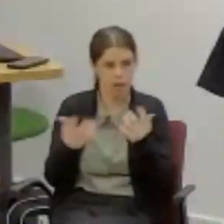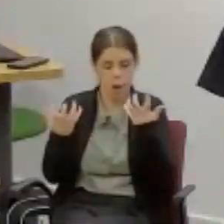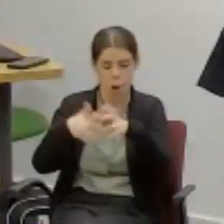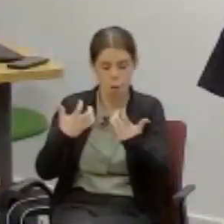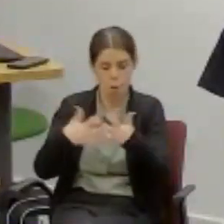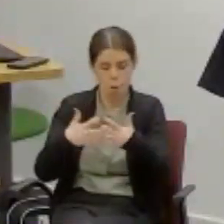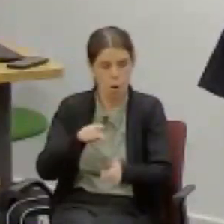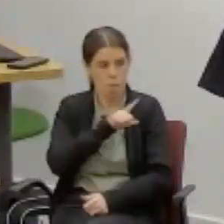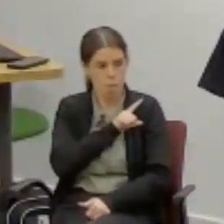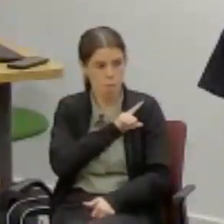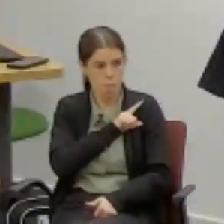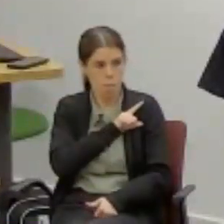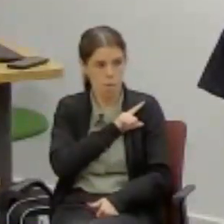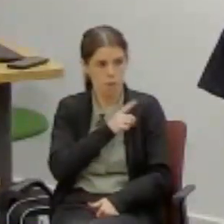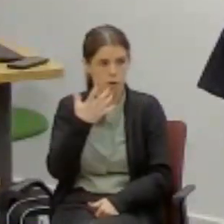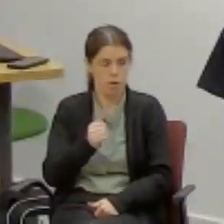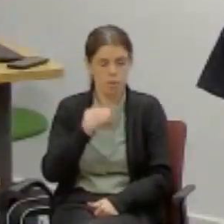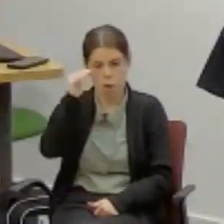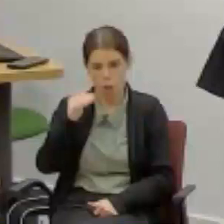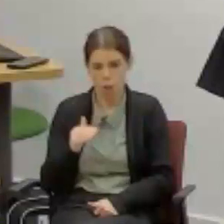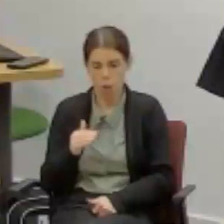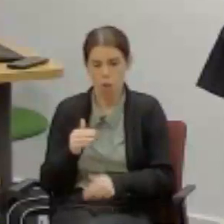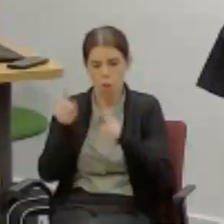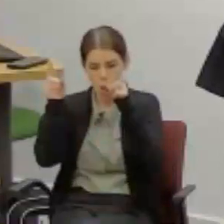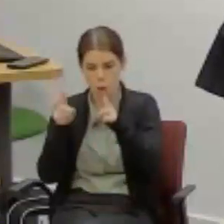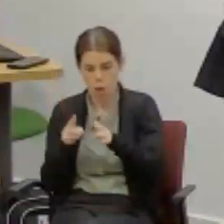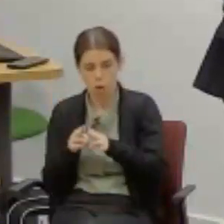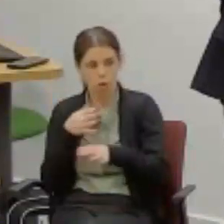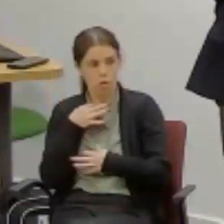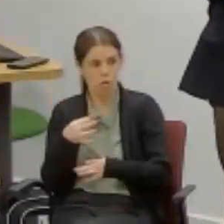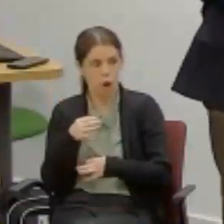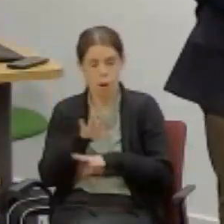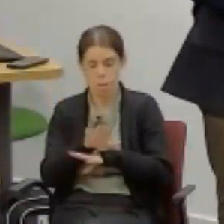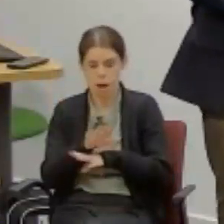The equipment is why American footballers had maybe slightly lower risk. But you said the equipment doesn't really help the health something.